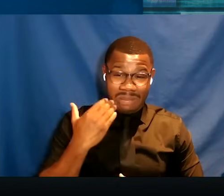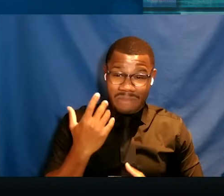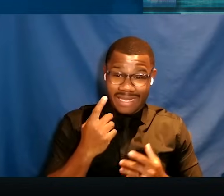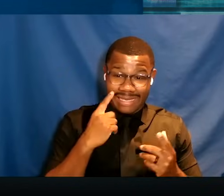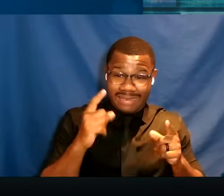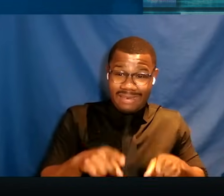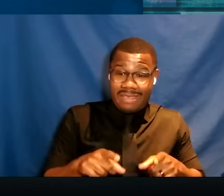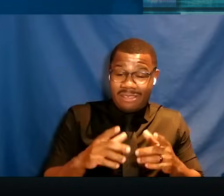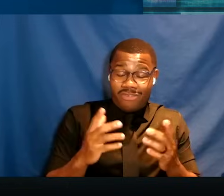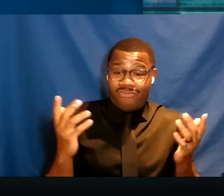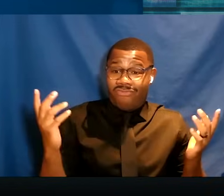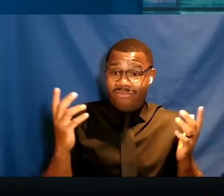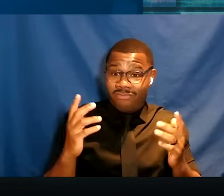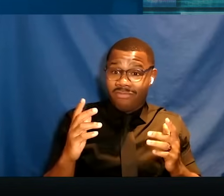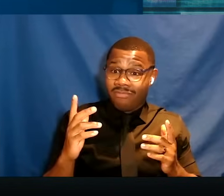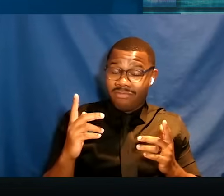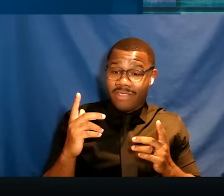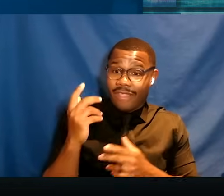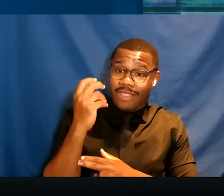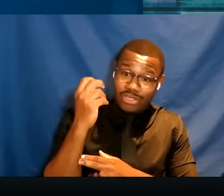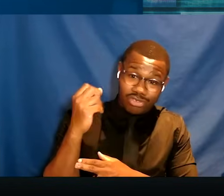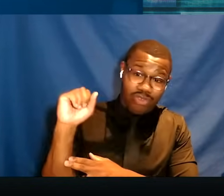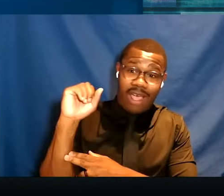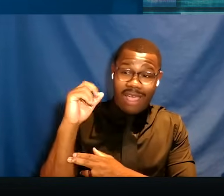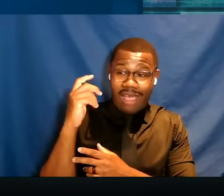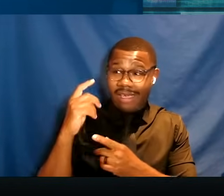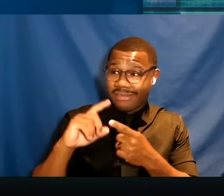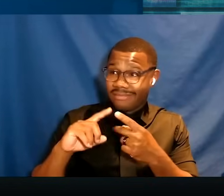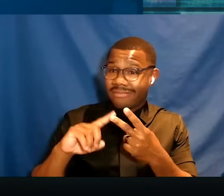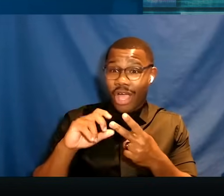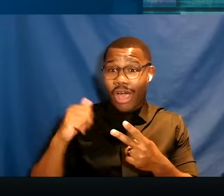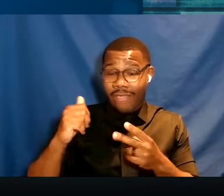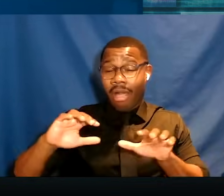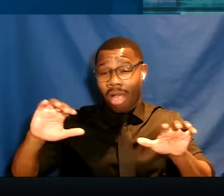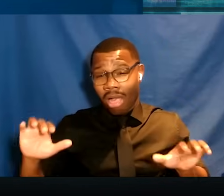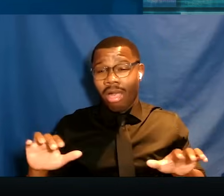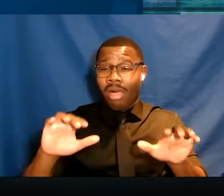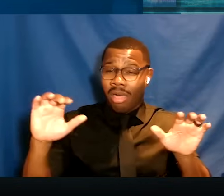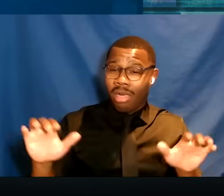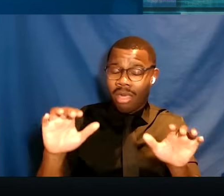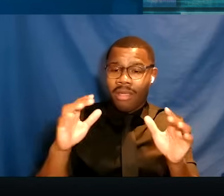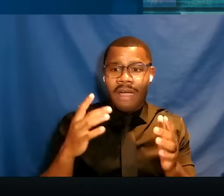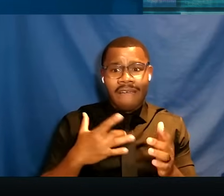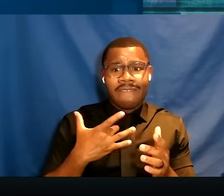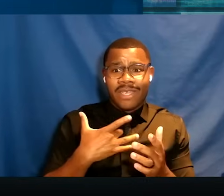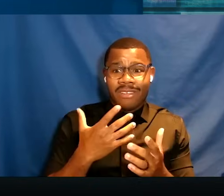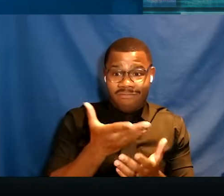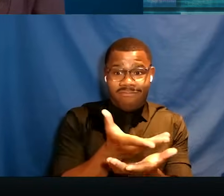given the strike and everything else that we did to achieve it and that it absolutely warrants ratification and a yes vote by our members.